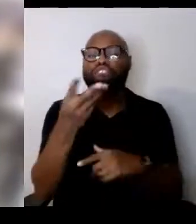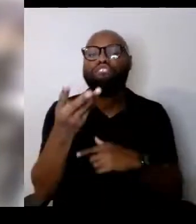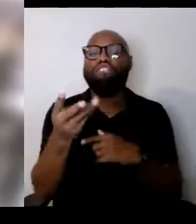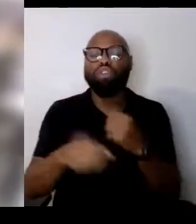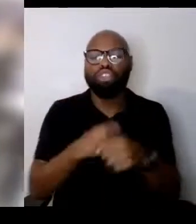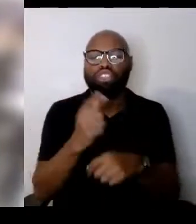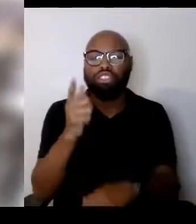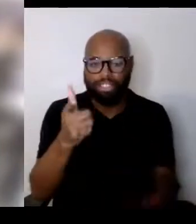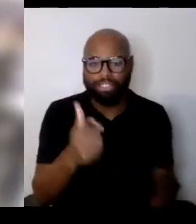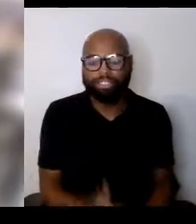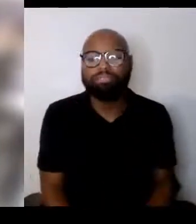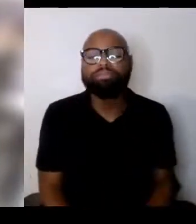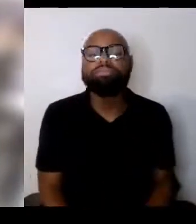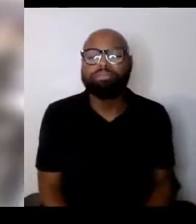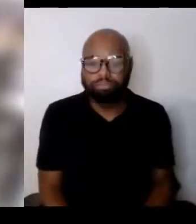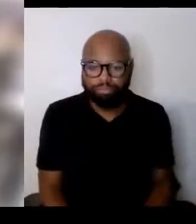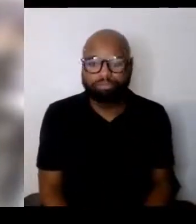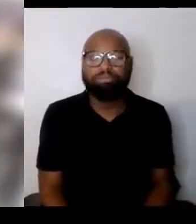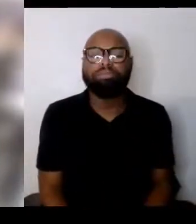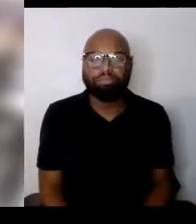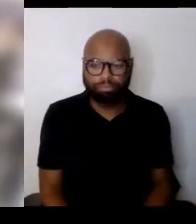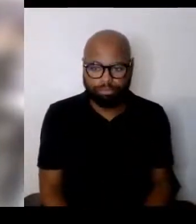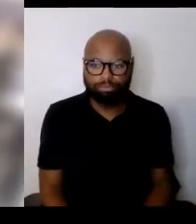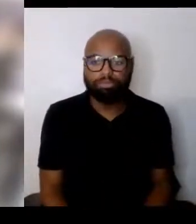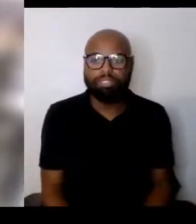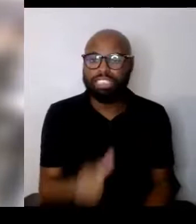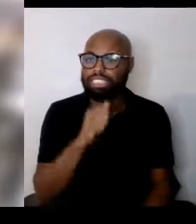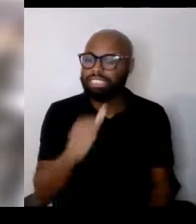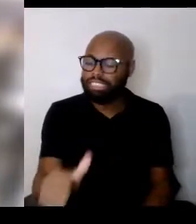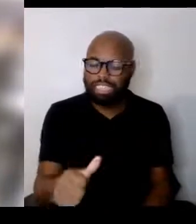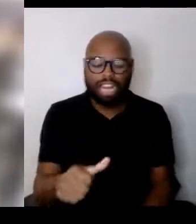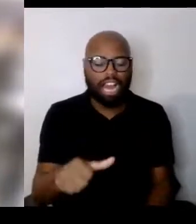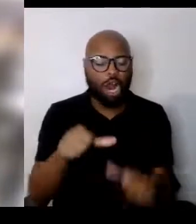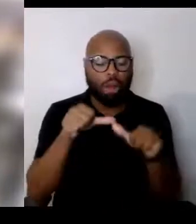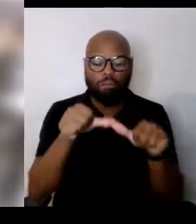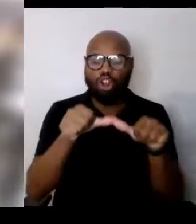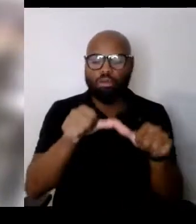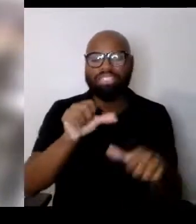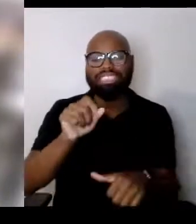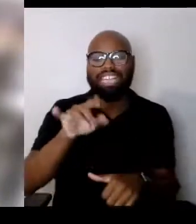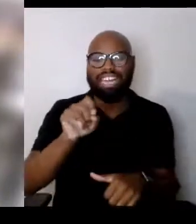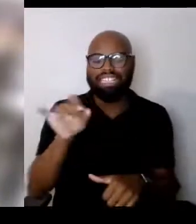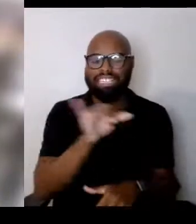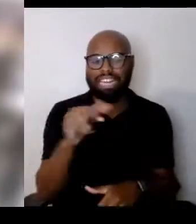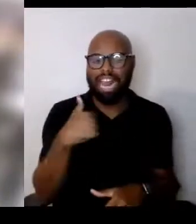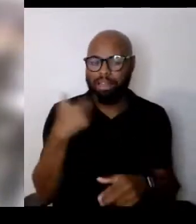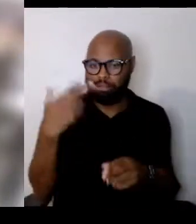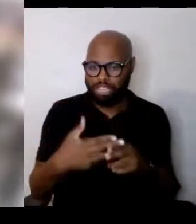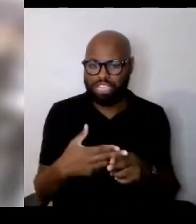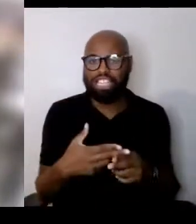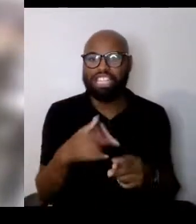It's not a permanent status, like I mentioned, so I would always wish to have something more permanent,